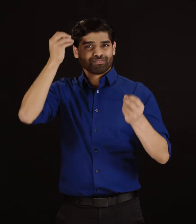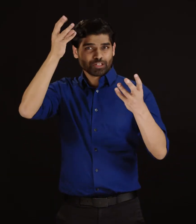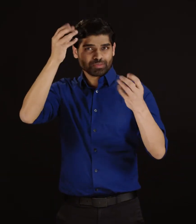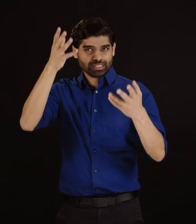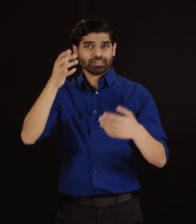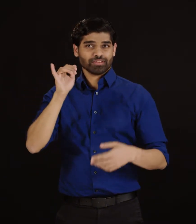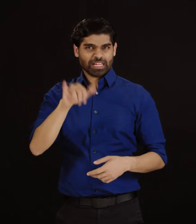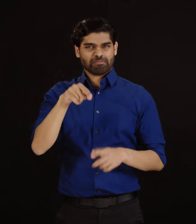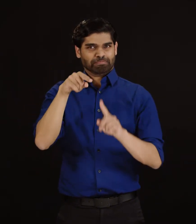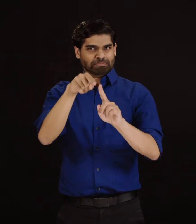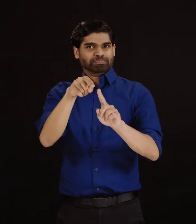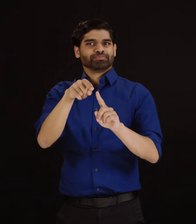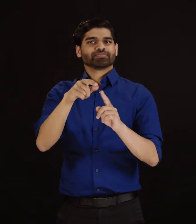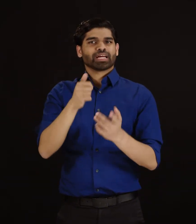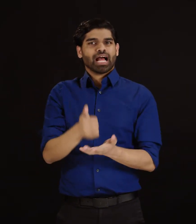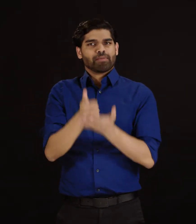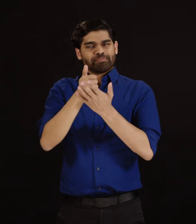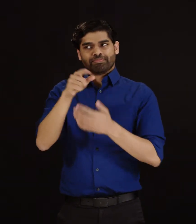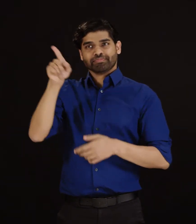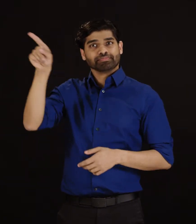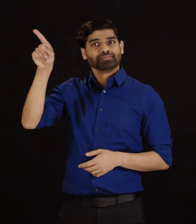customer's personal credit score.